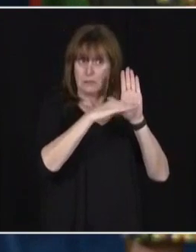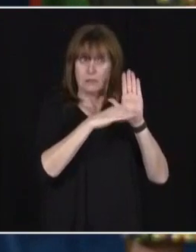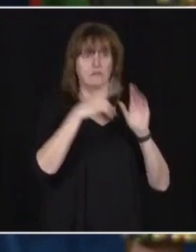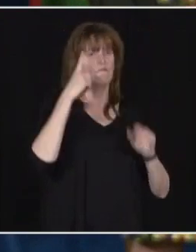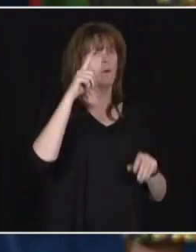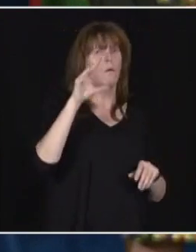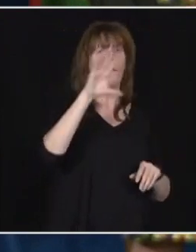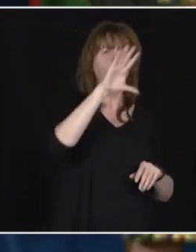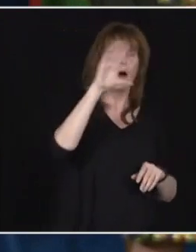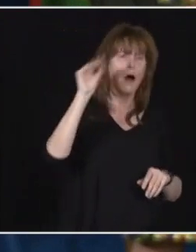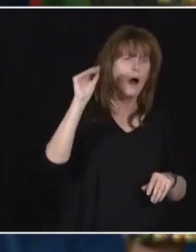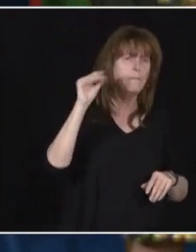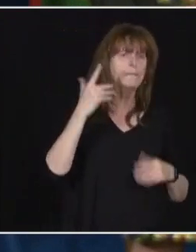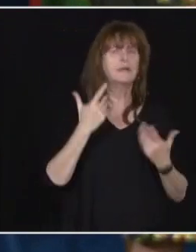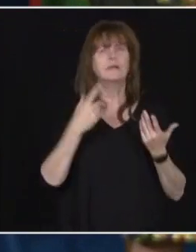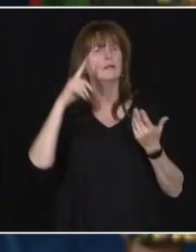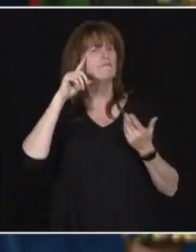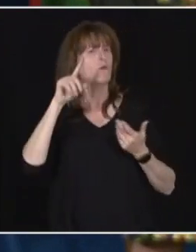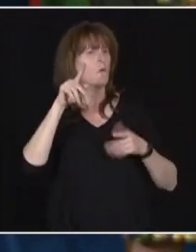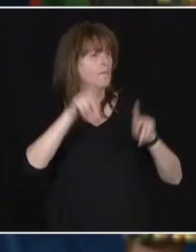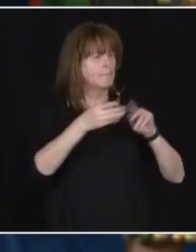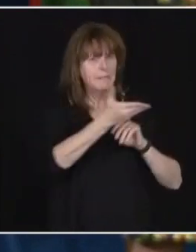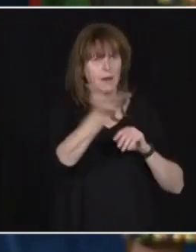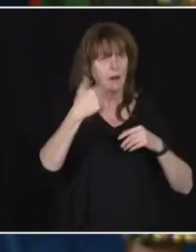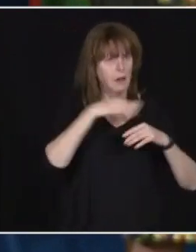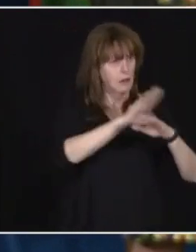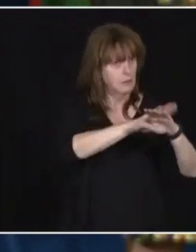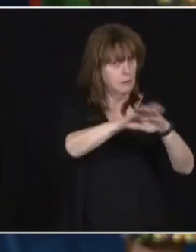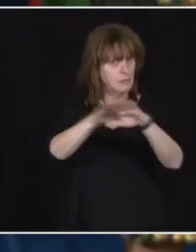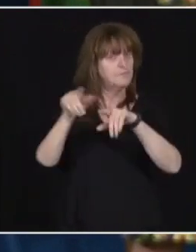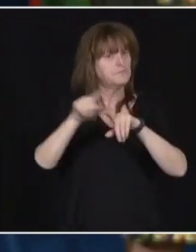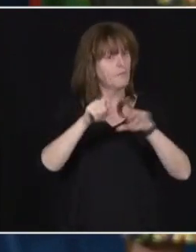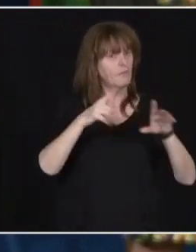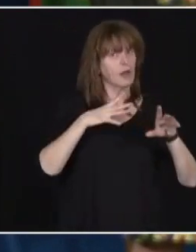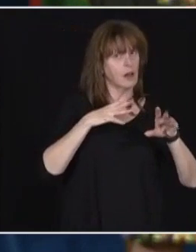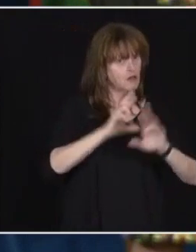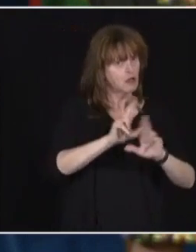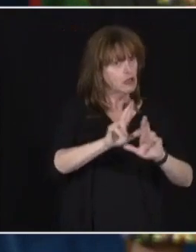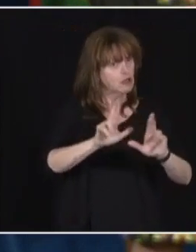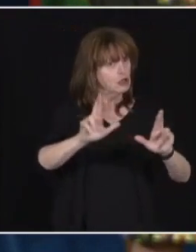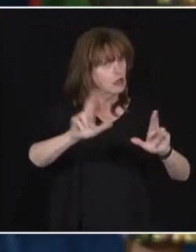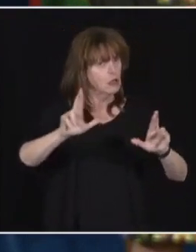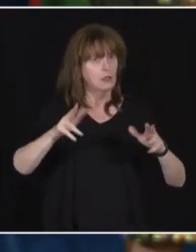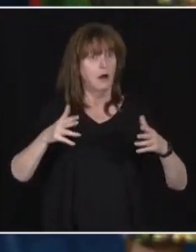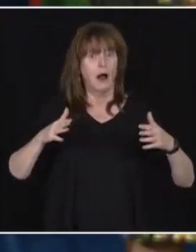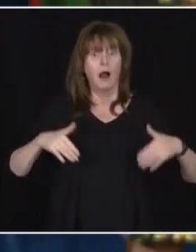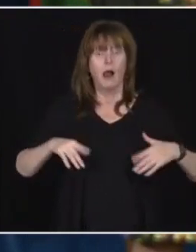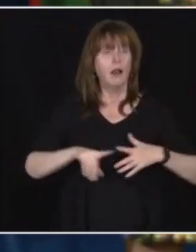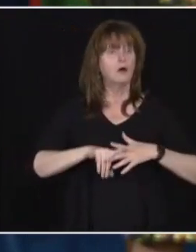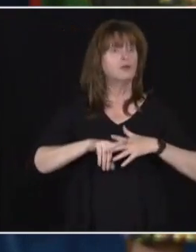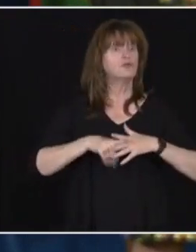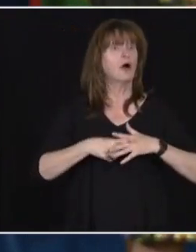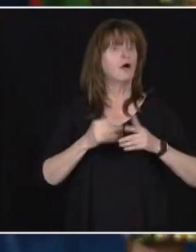We are putting guidelines together for areas of the populations for companies and stakeholders to get ready.